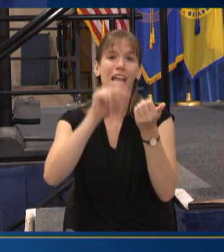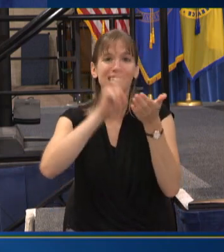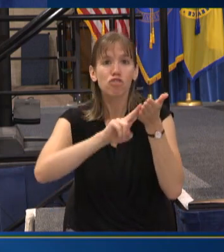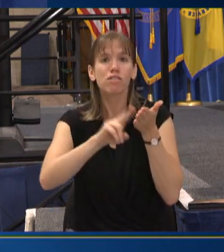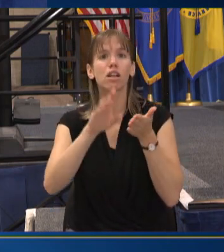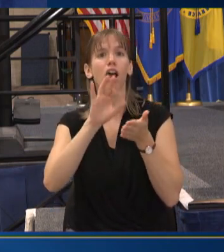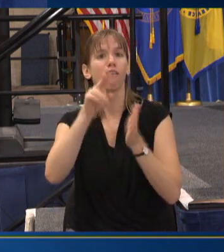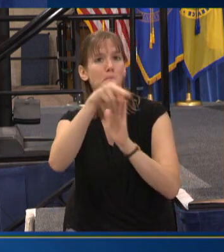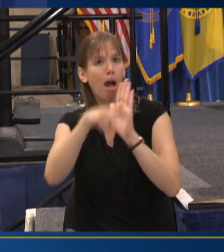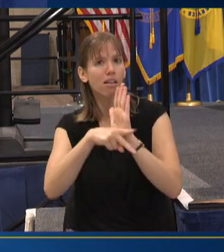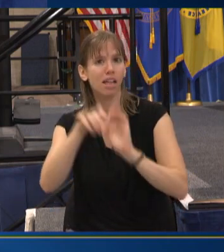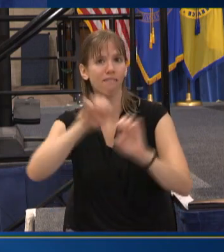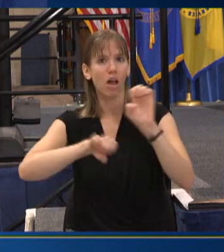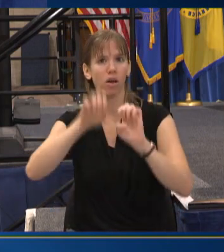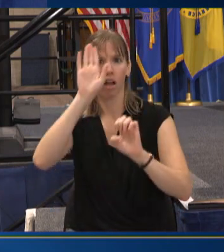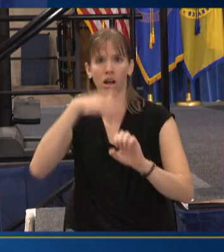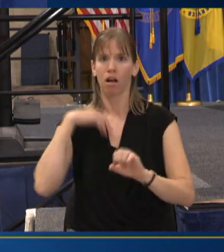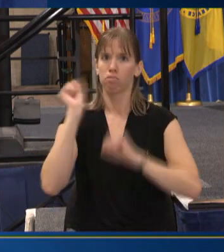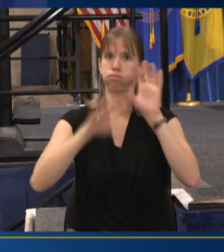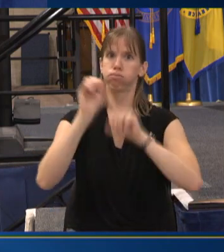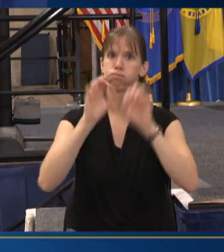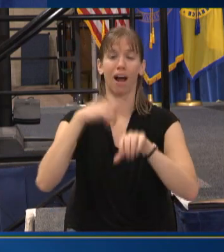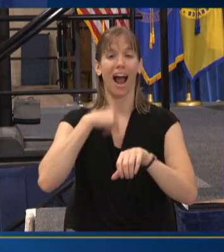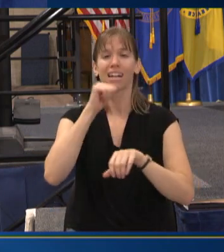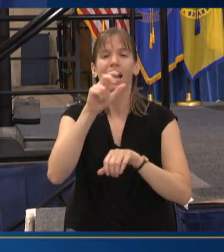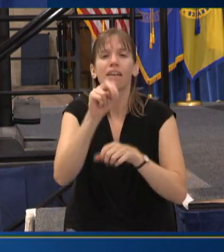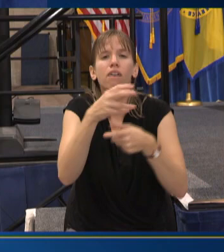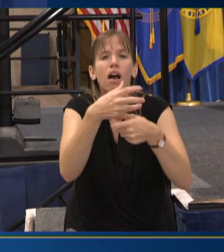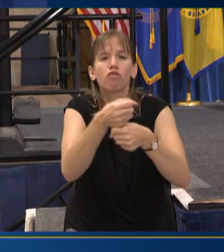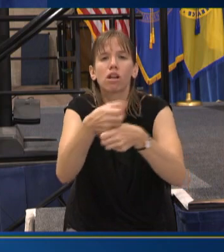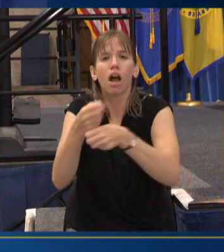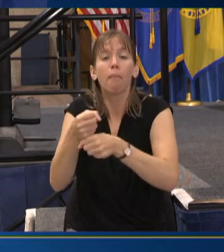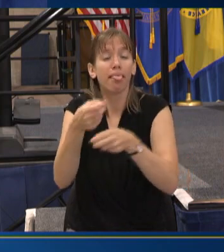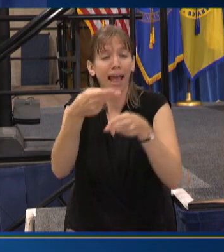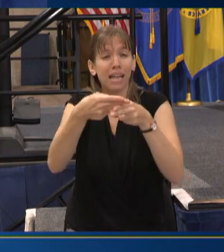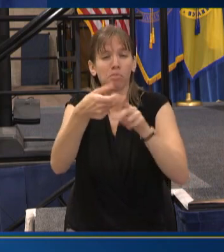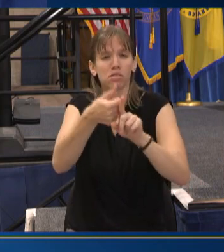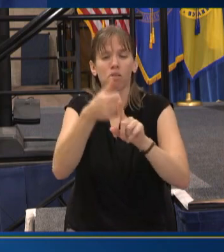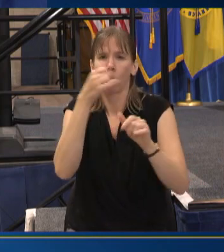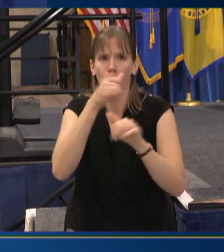Now, that's a mouthful. I didn't give you the acronyms. Even just the names are hard.